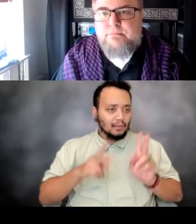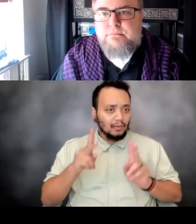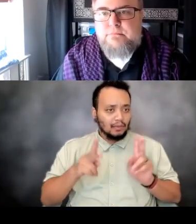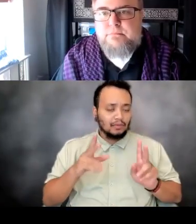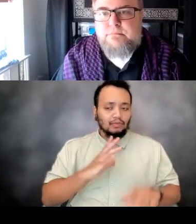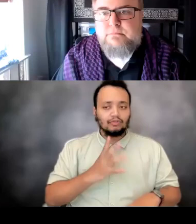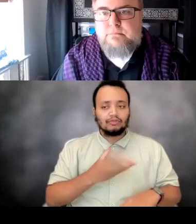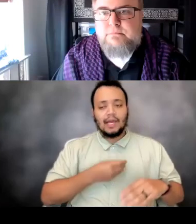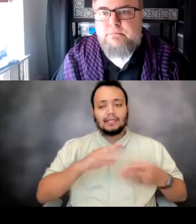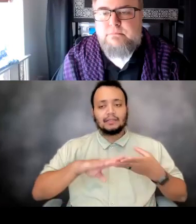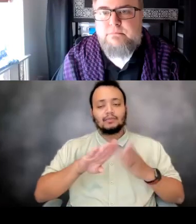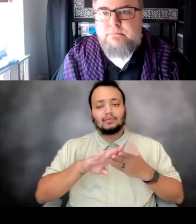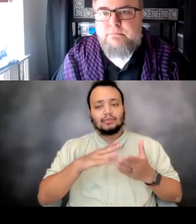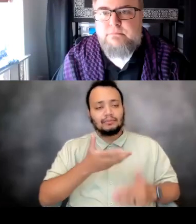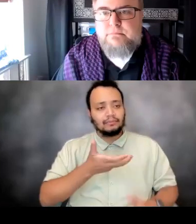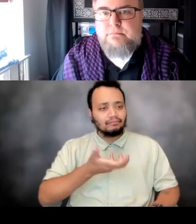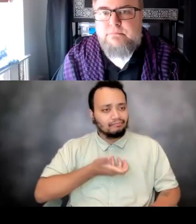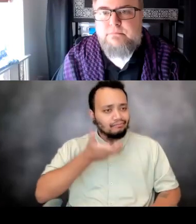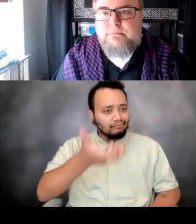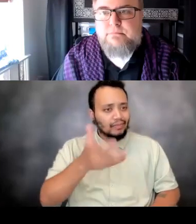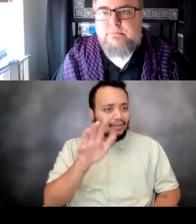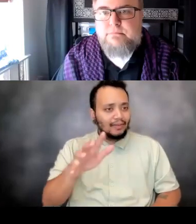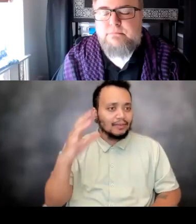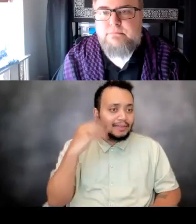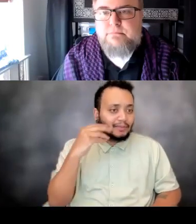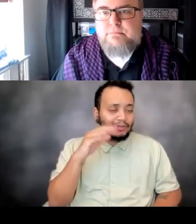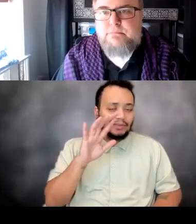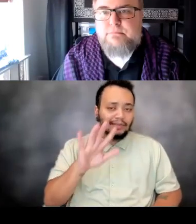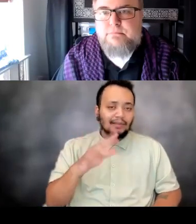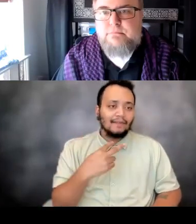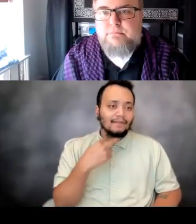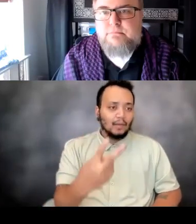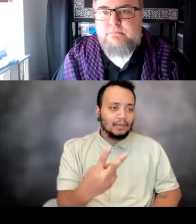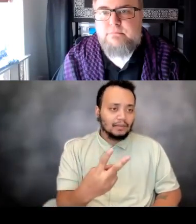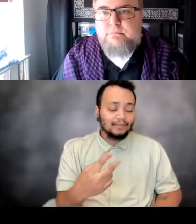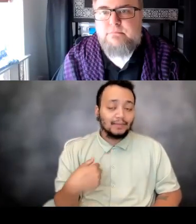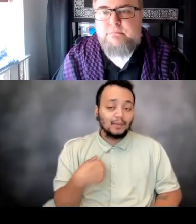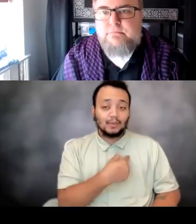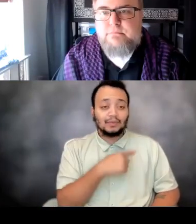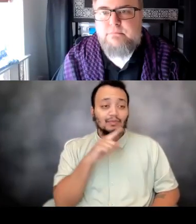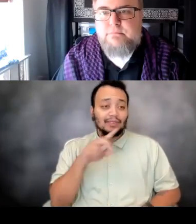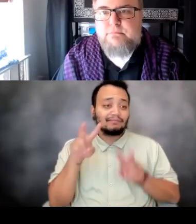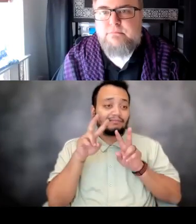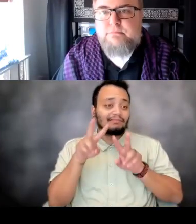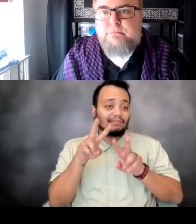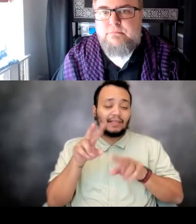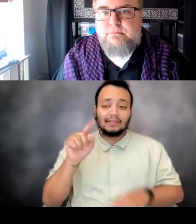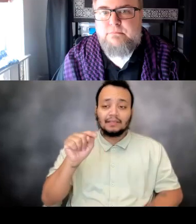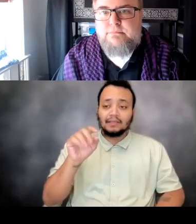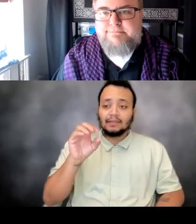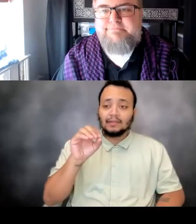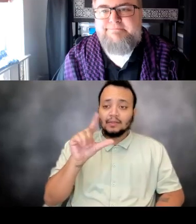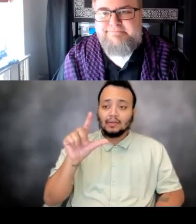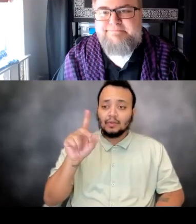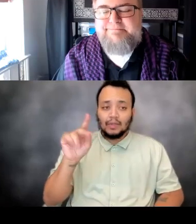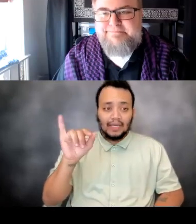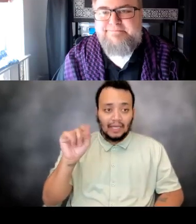and we are so excited that you're gonna be creating this toolkit. You know, the one that was done back in 2014,